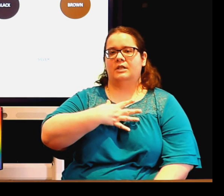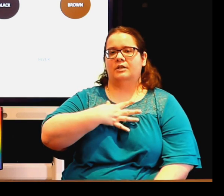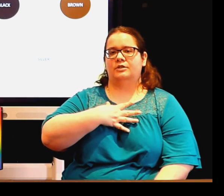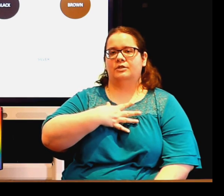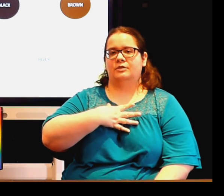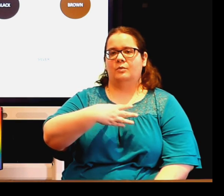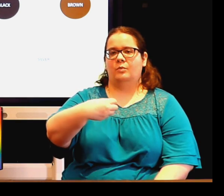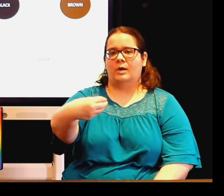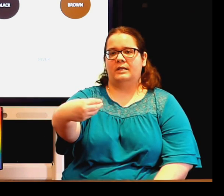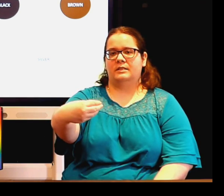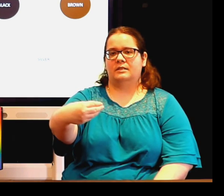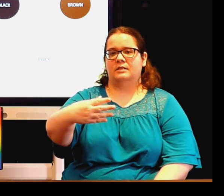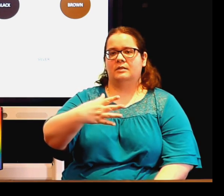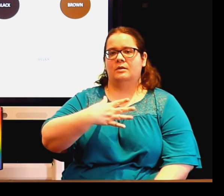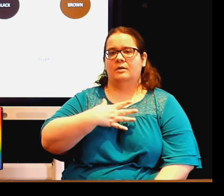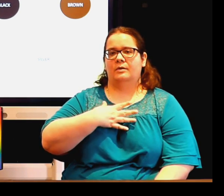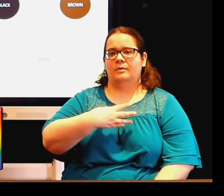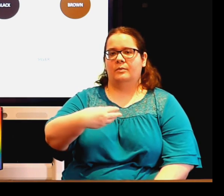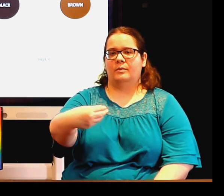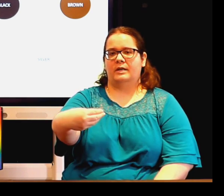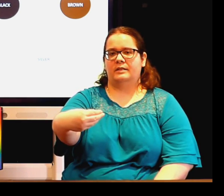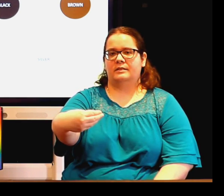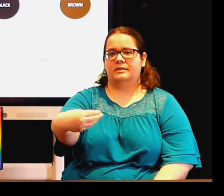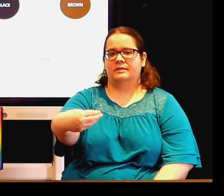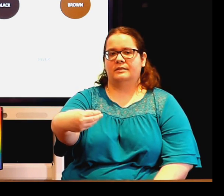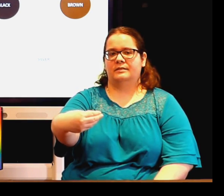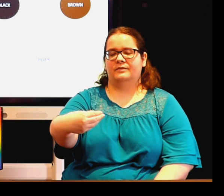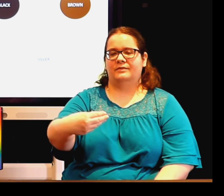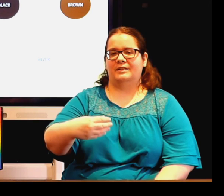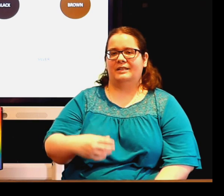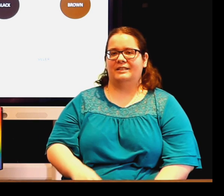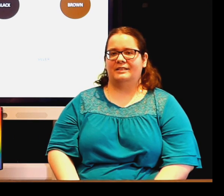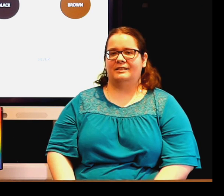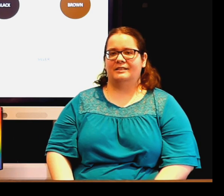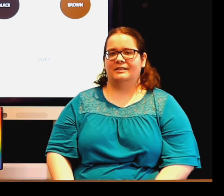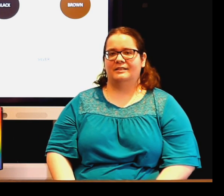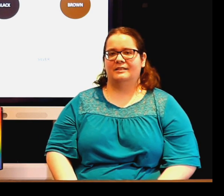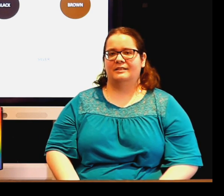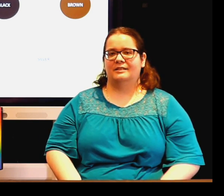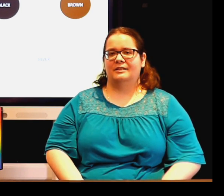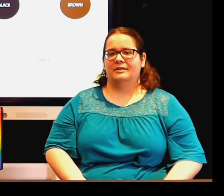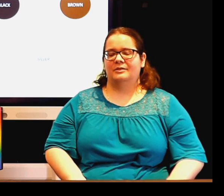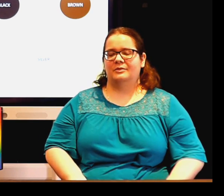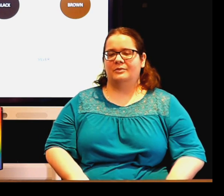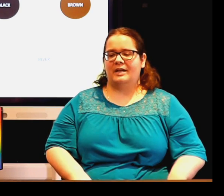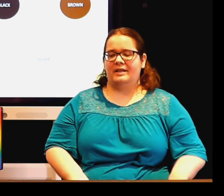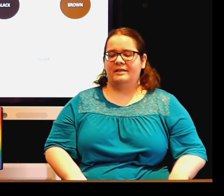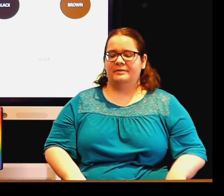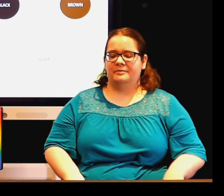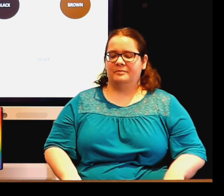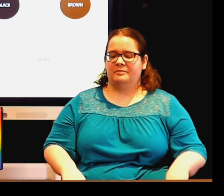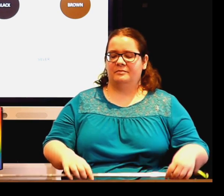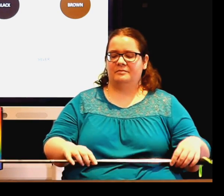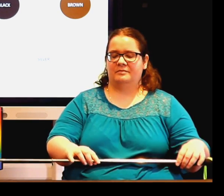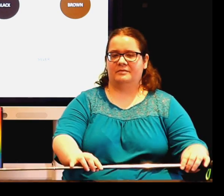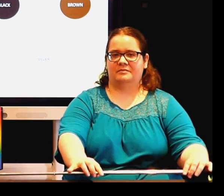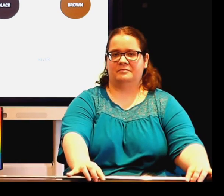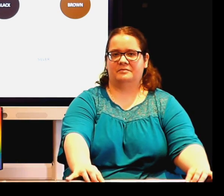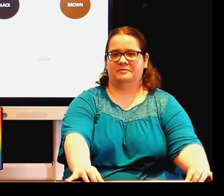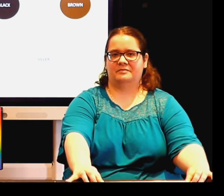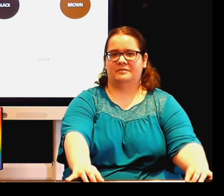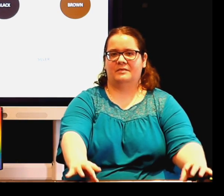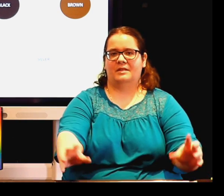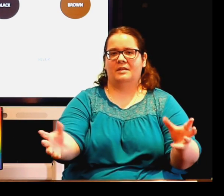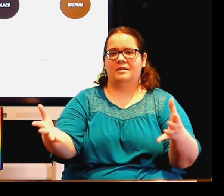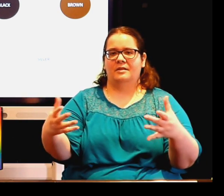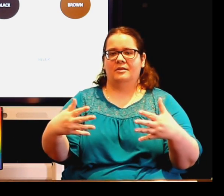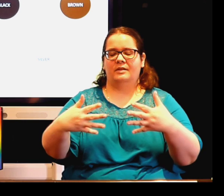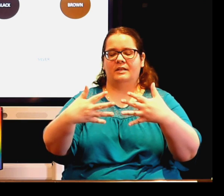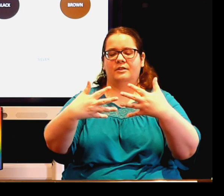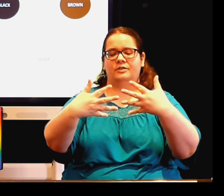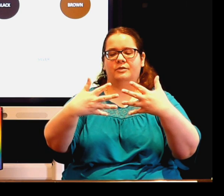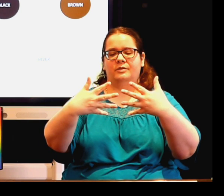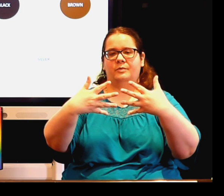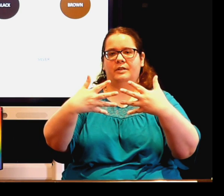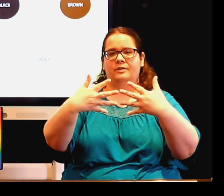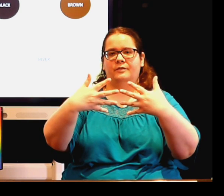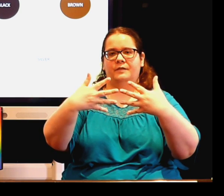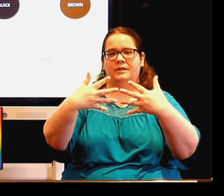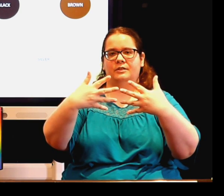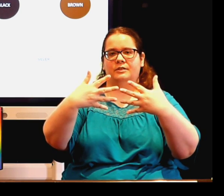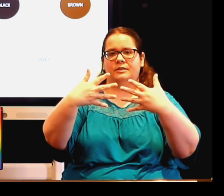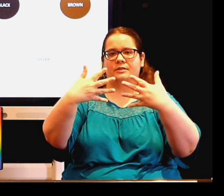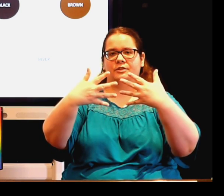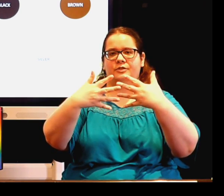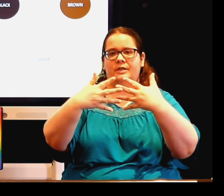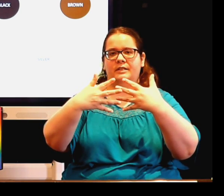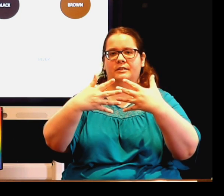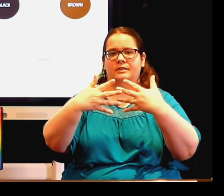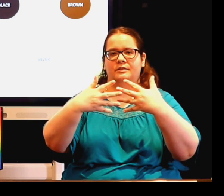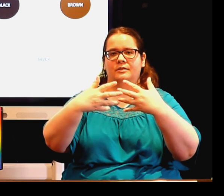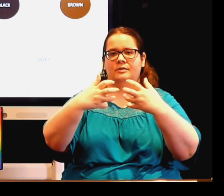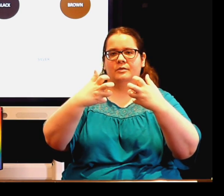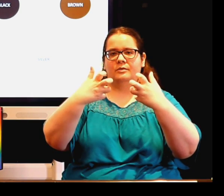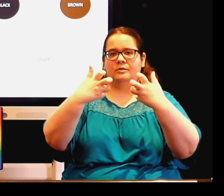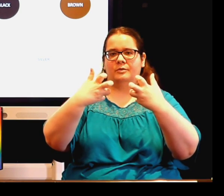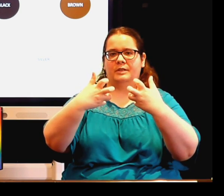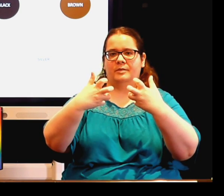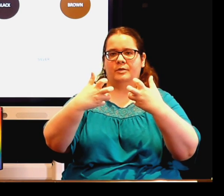touch. So white. Very good. Gray, you can either do it with your fingers straight or with them